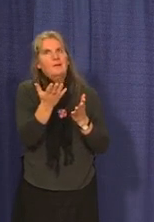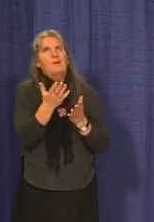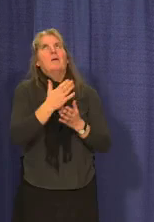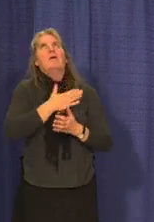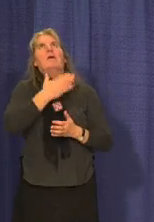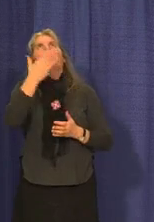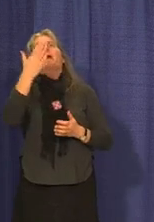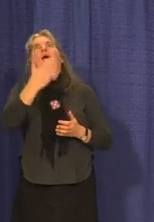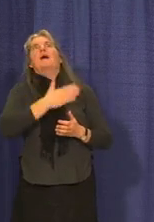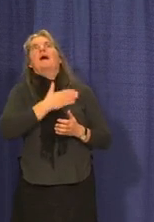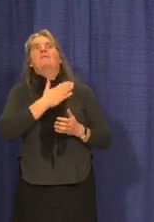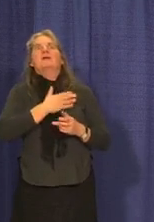I know there are many who will